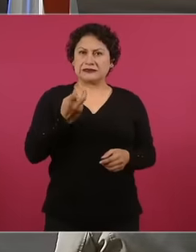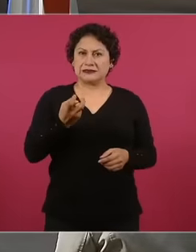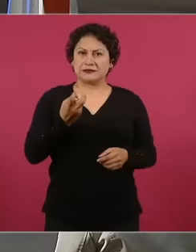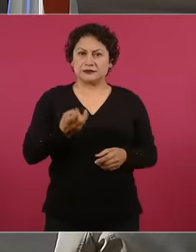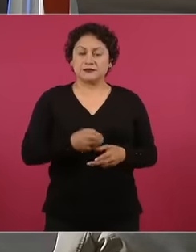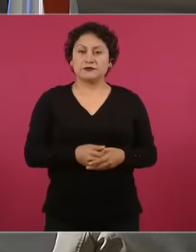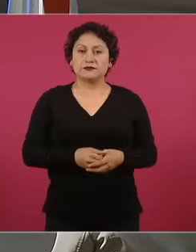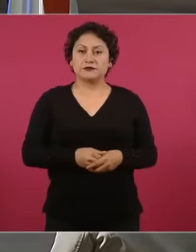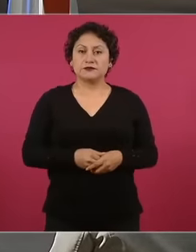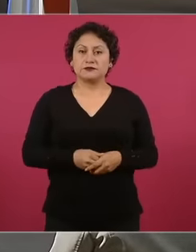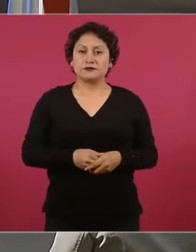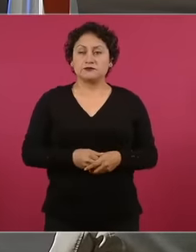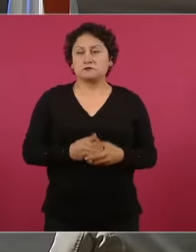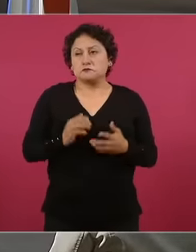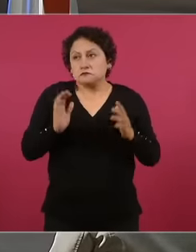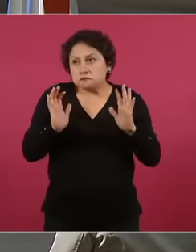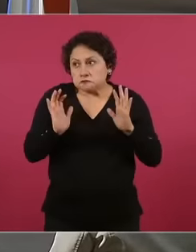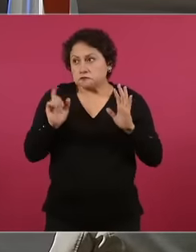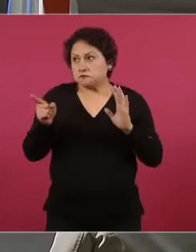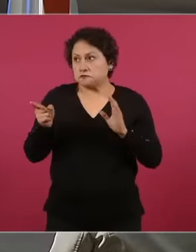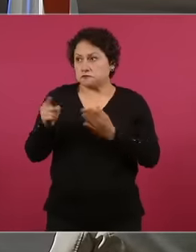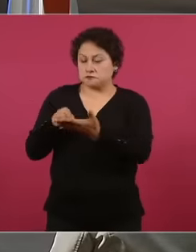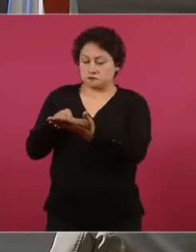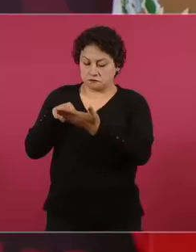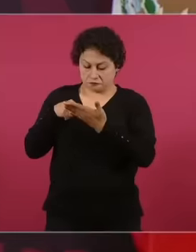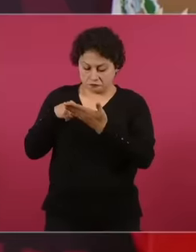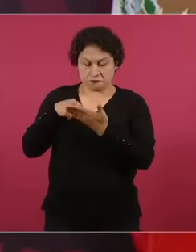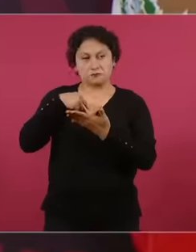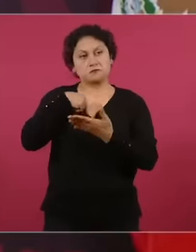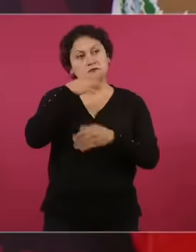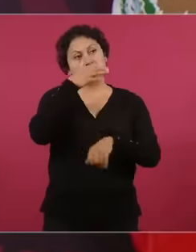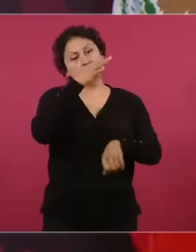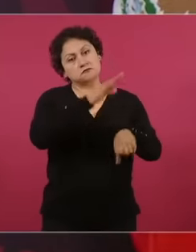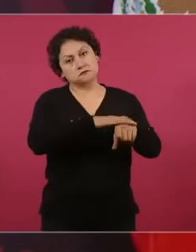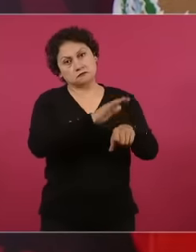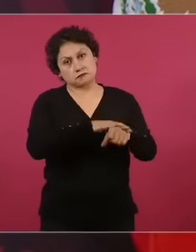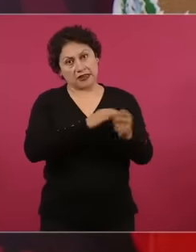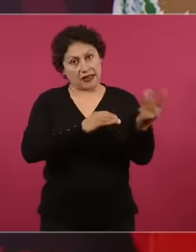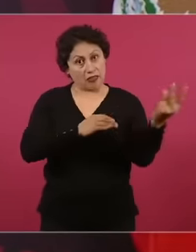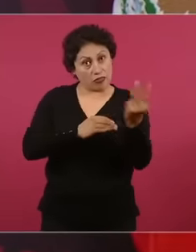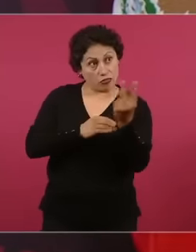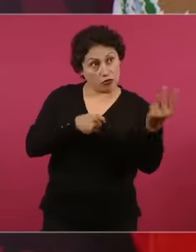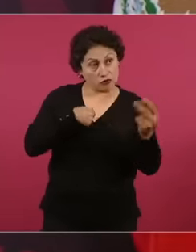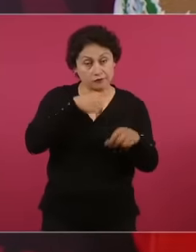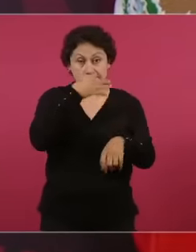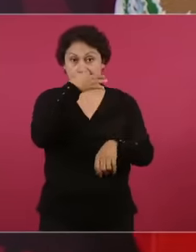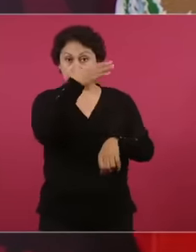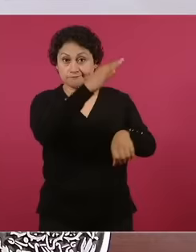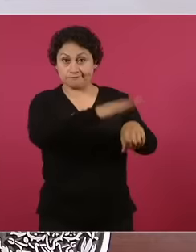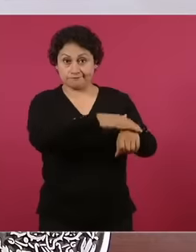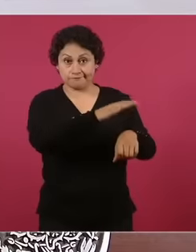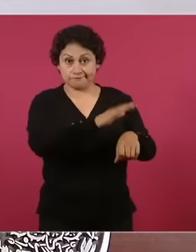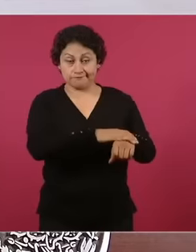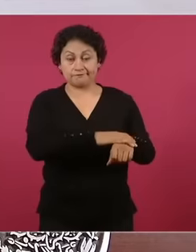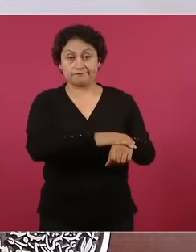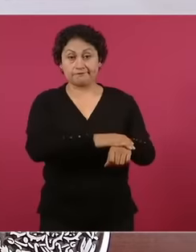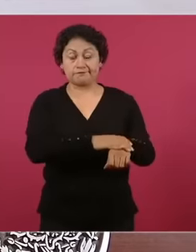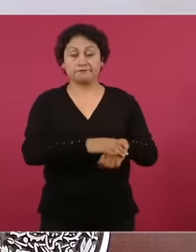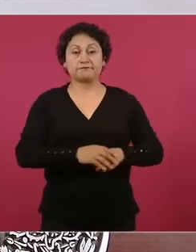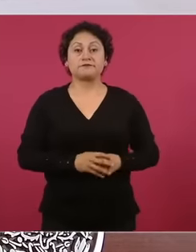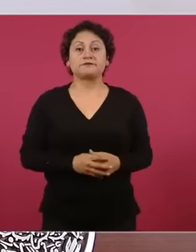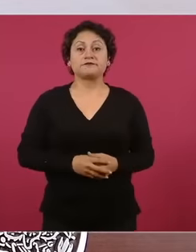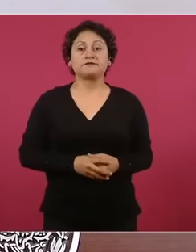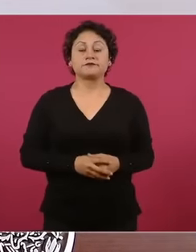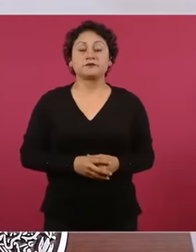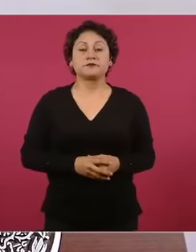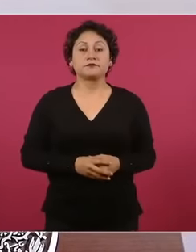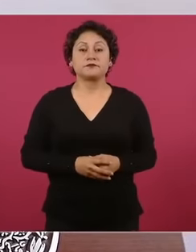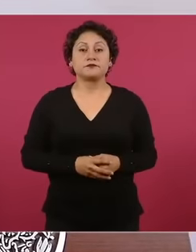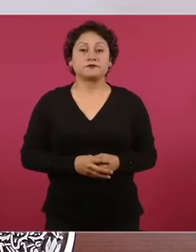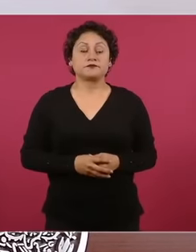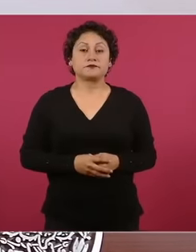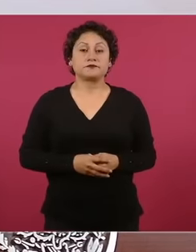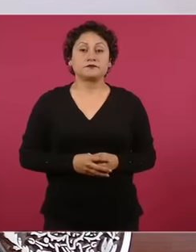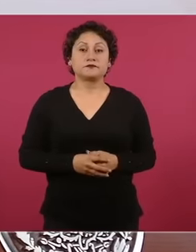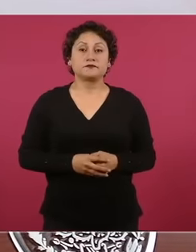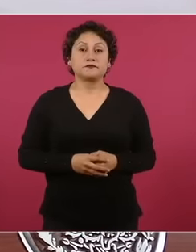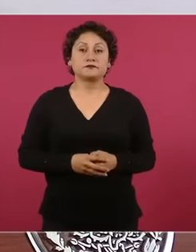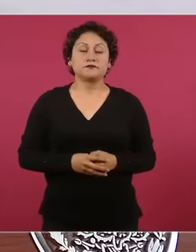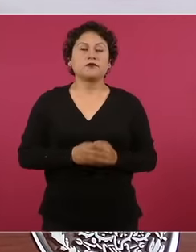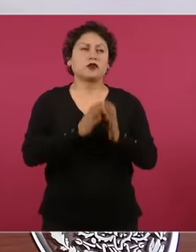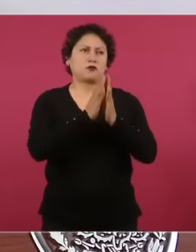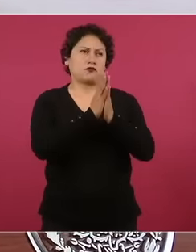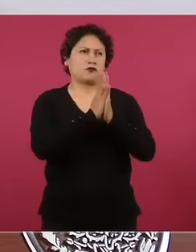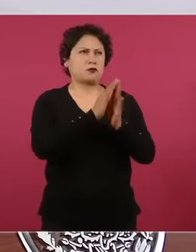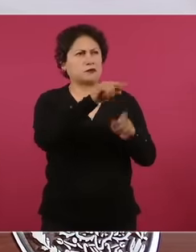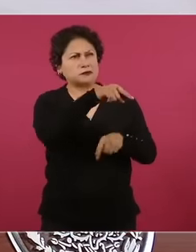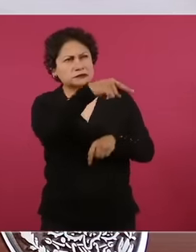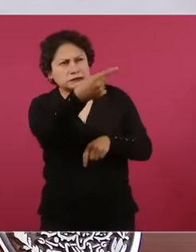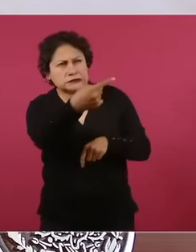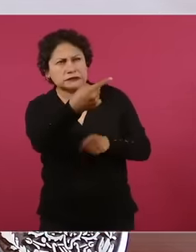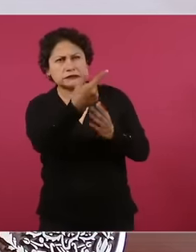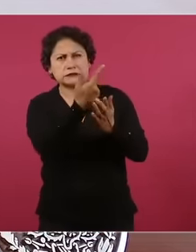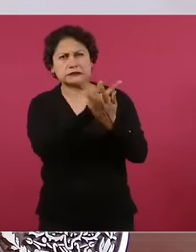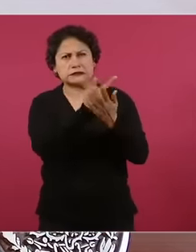and I sent them both to tell them that yes, this one. They reviewed their accounts with their accountants